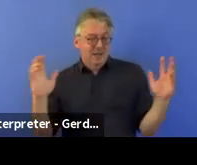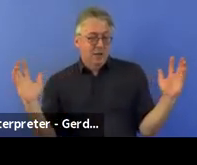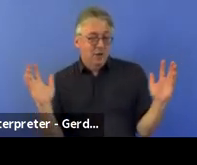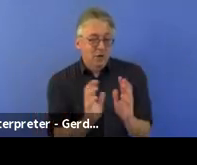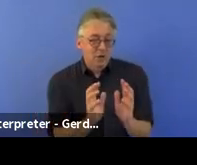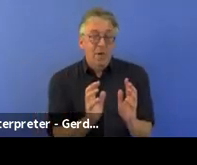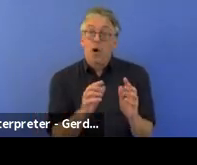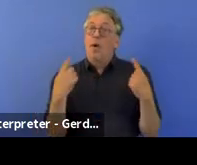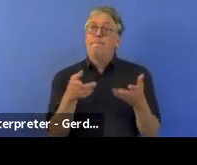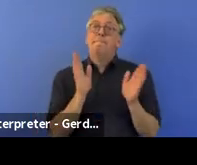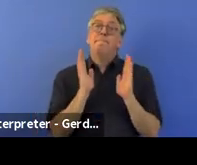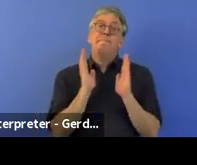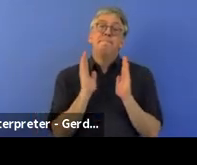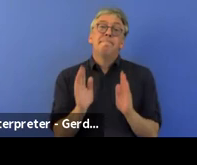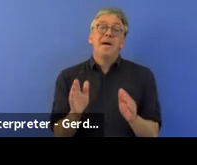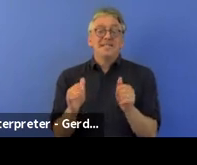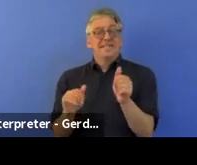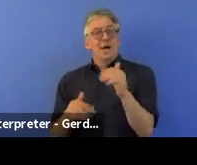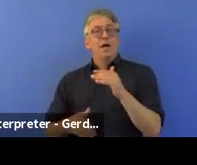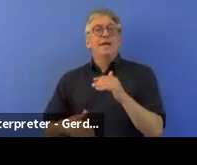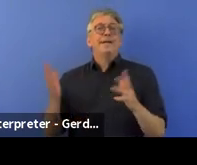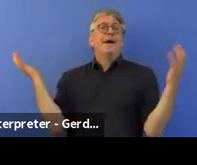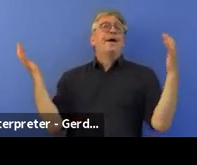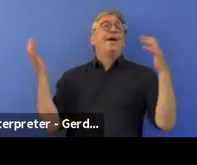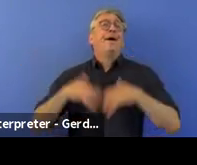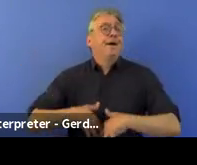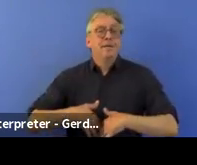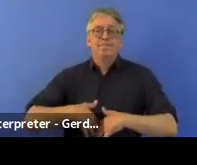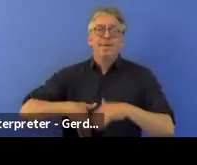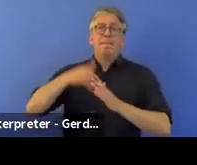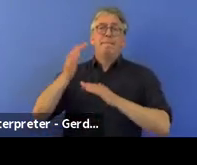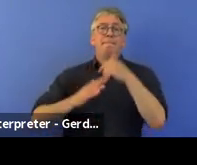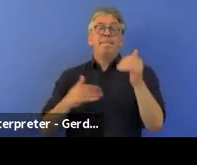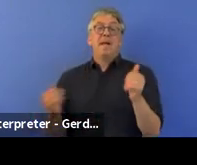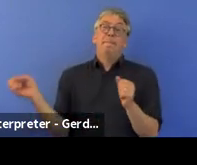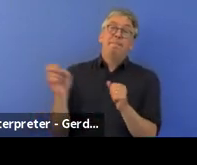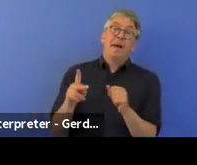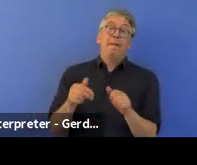towards the right of education for every girl, G7, GPE